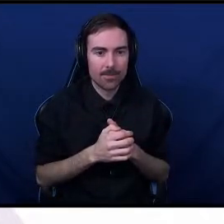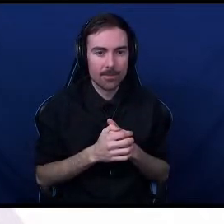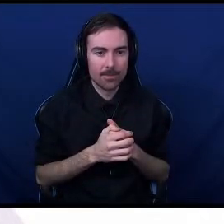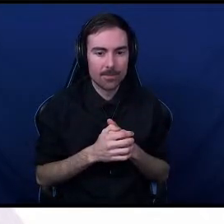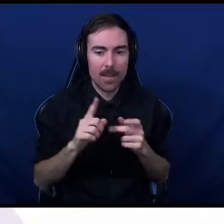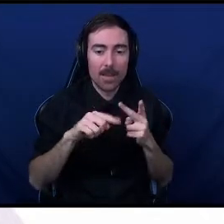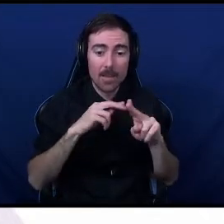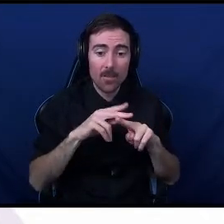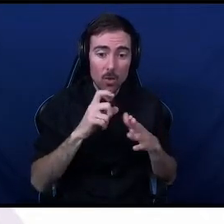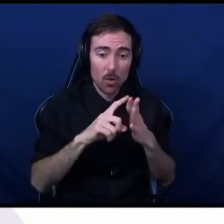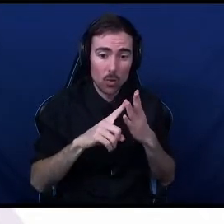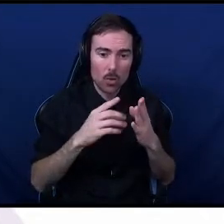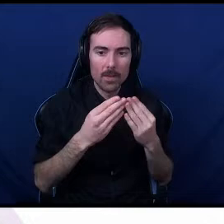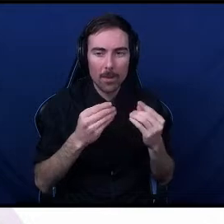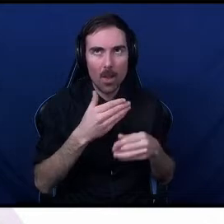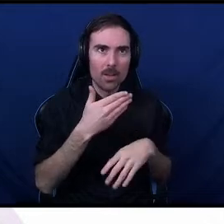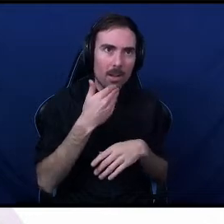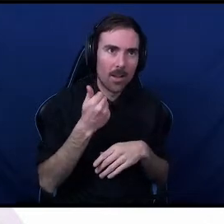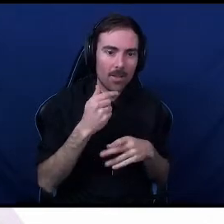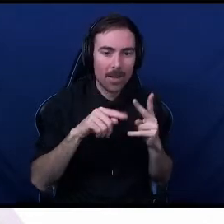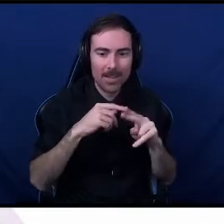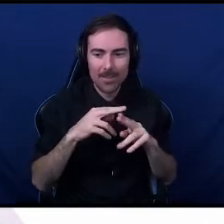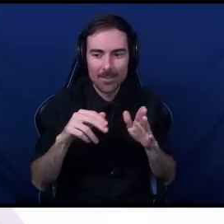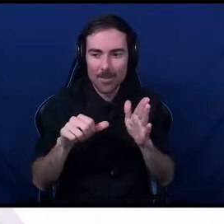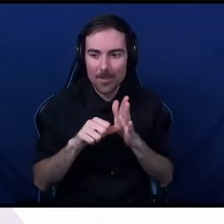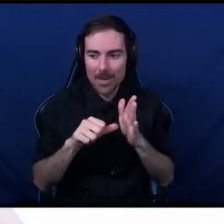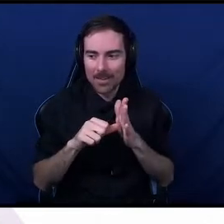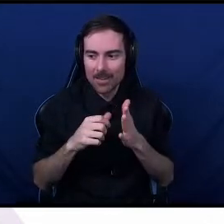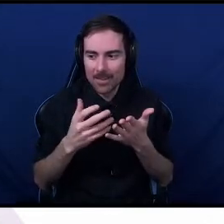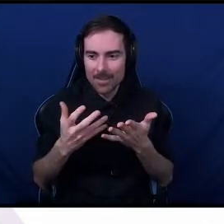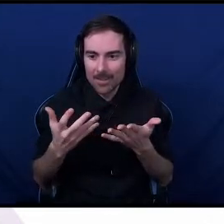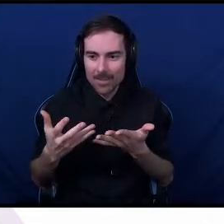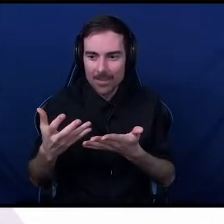not make money from it, no one who hasn't Money is going to be interested in doing anything about it,